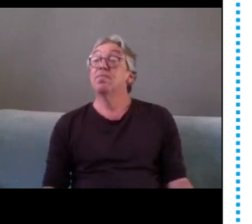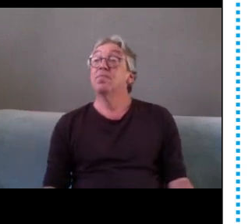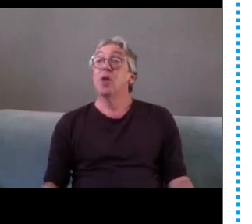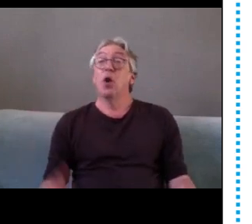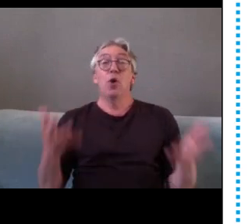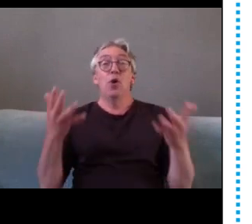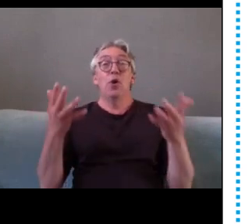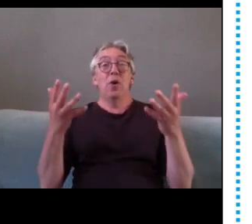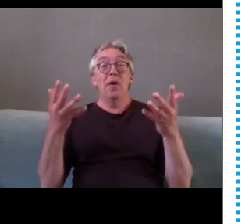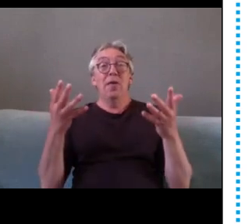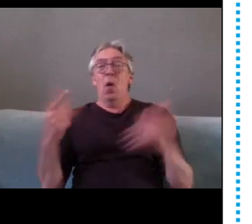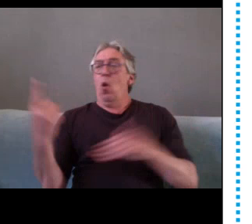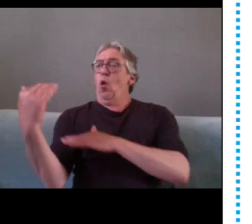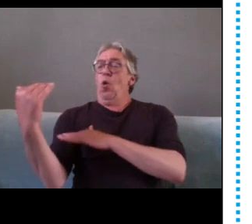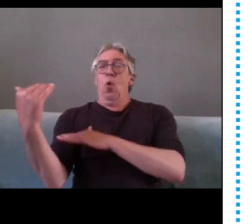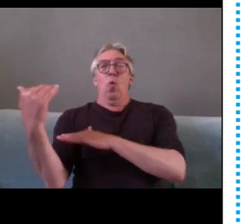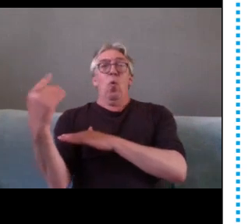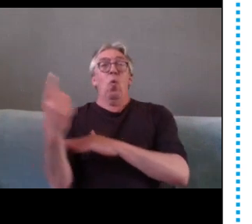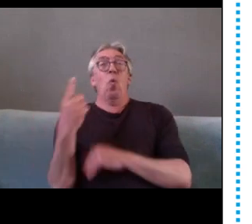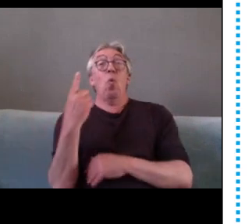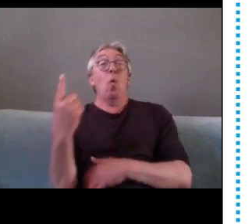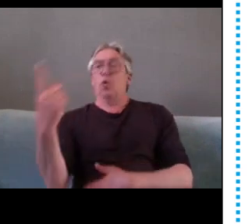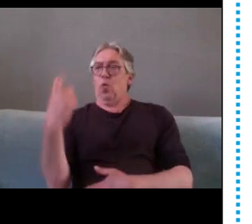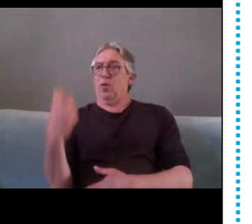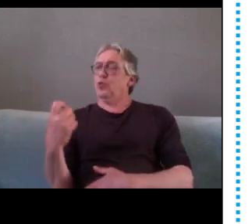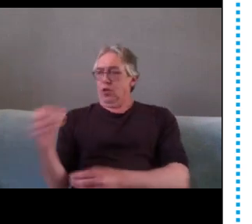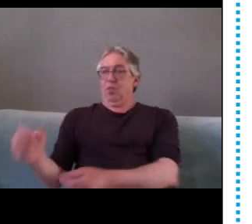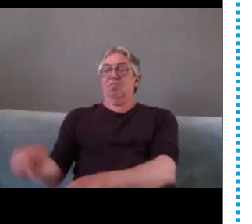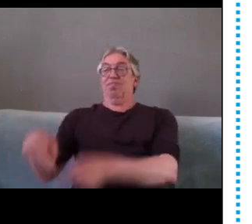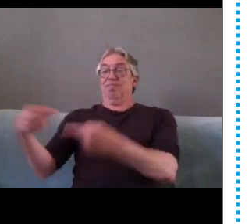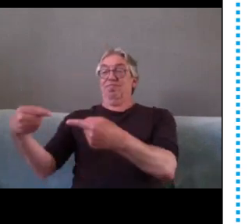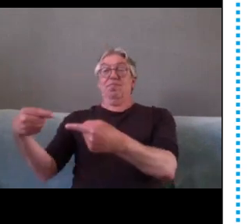and take the rest of the questions in the end. The question is